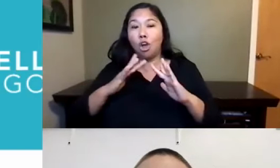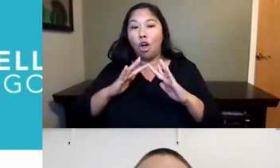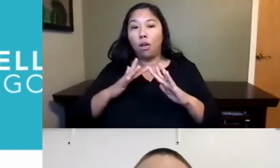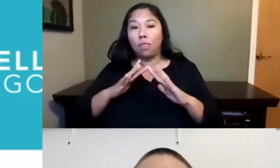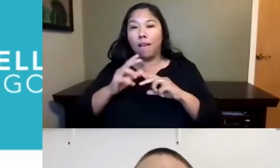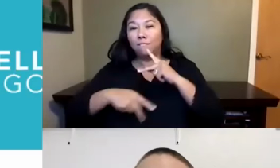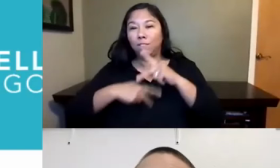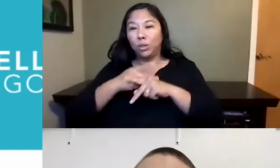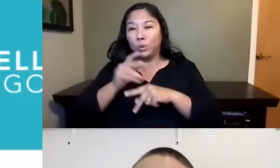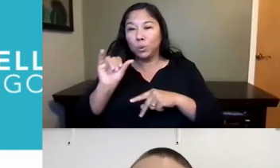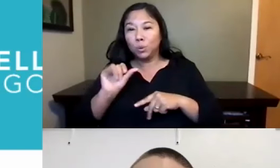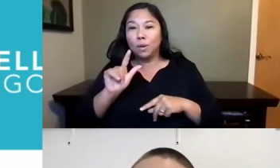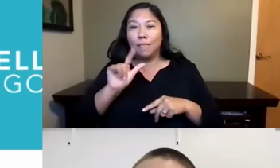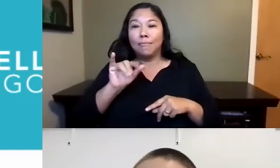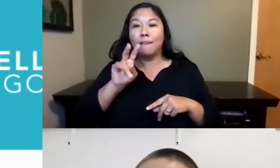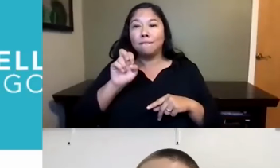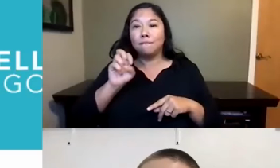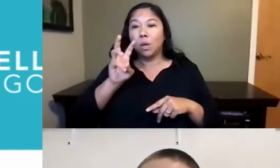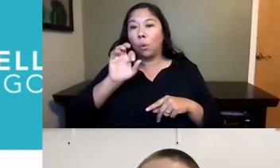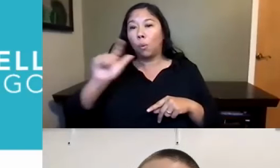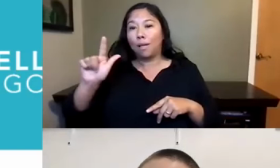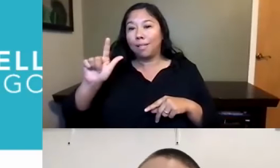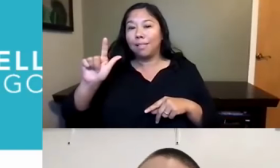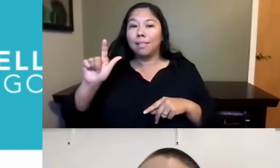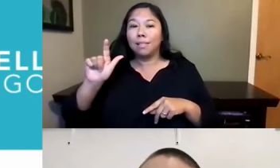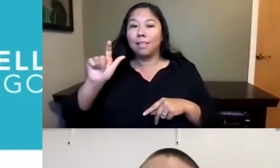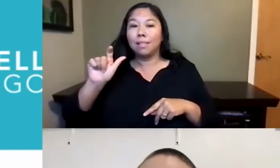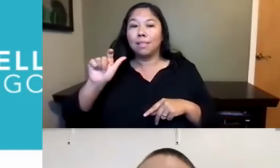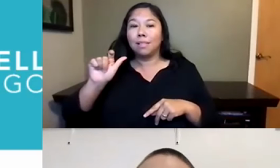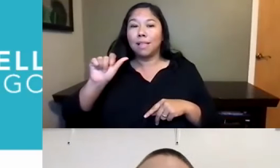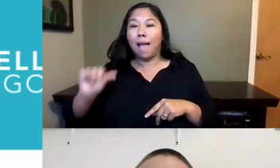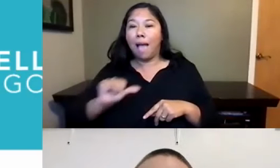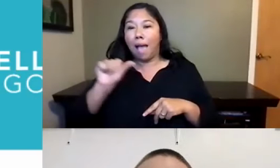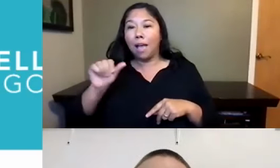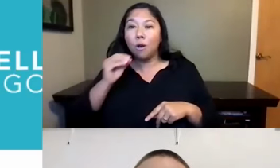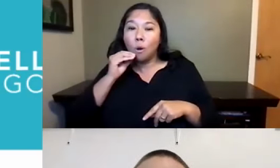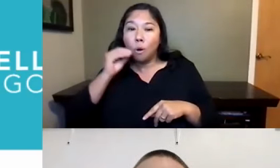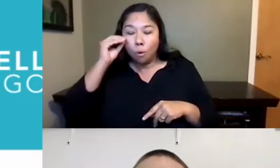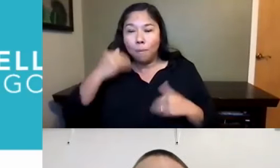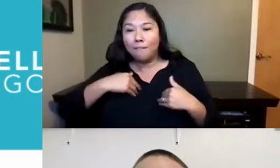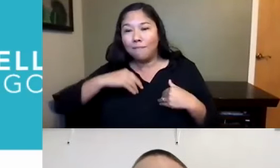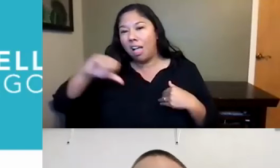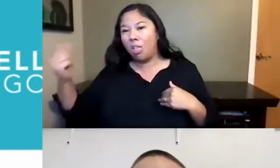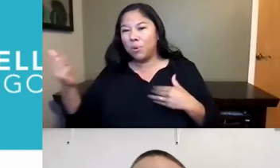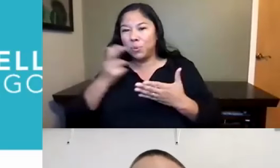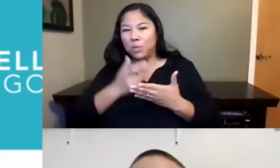Live Well at Home has other resources. It is very easy to get